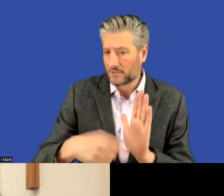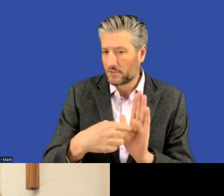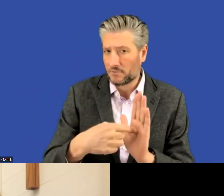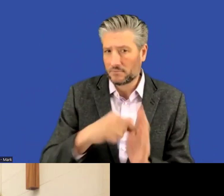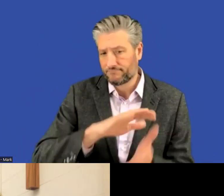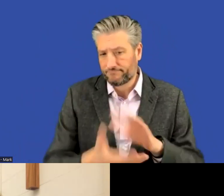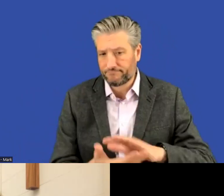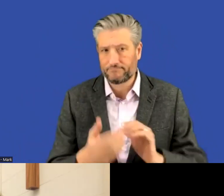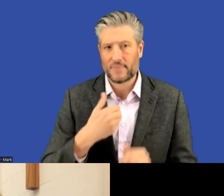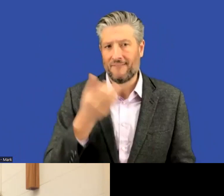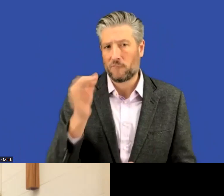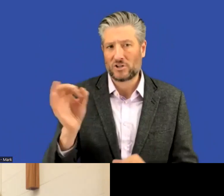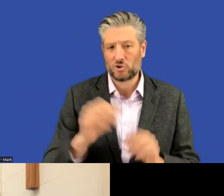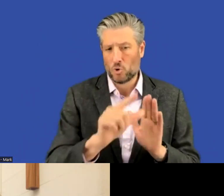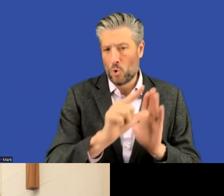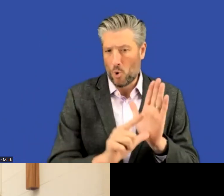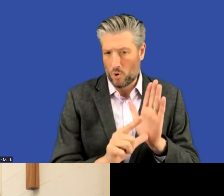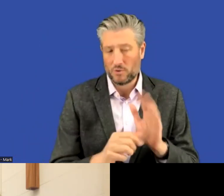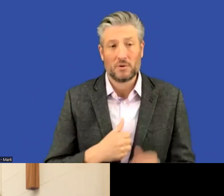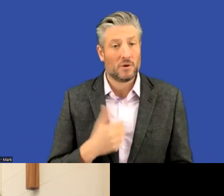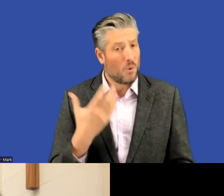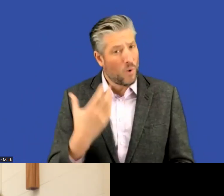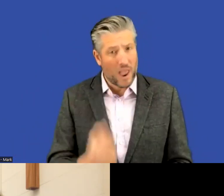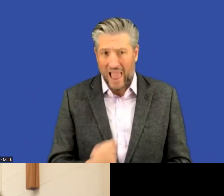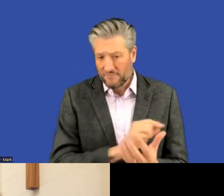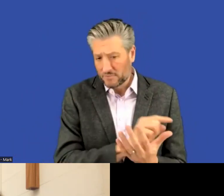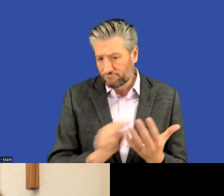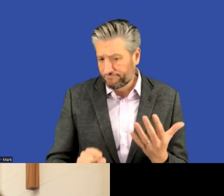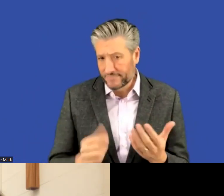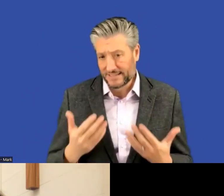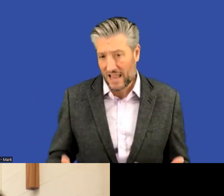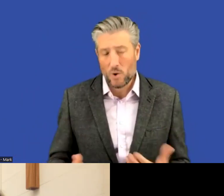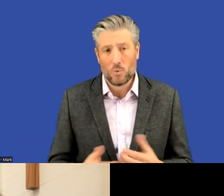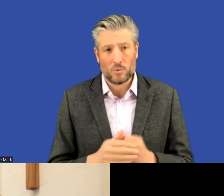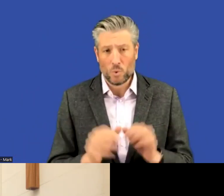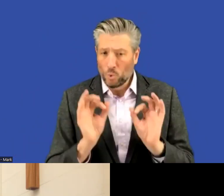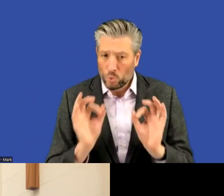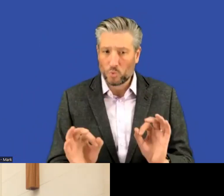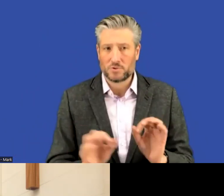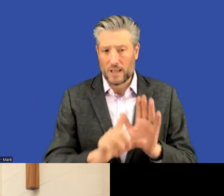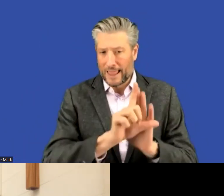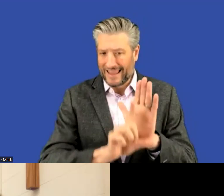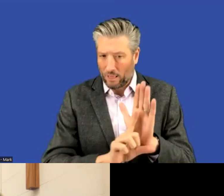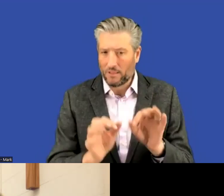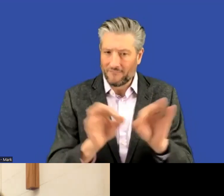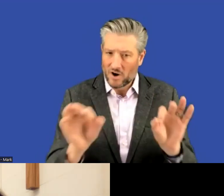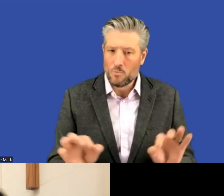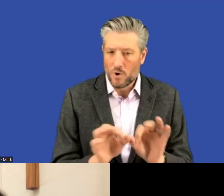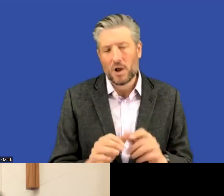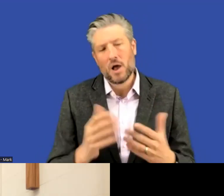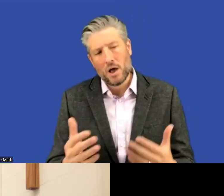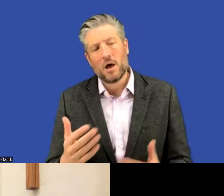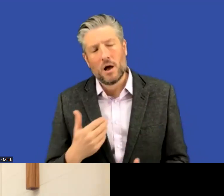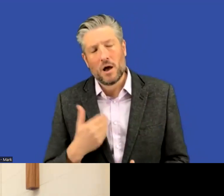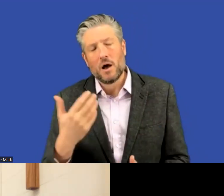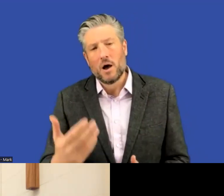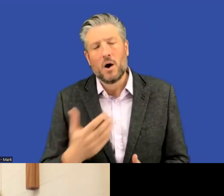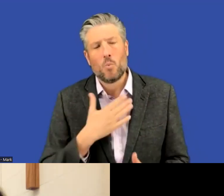We already have everything we need in the law, in the legal framework, except some decrees.